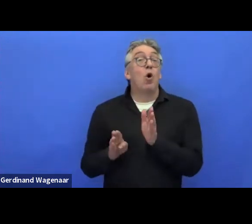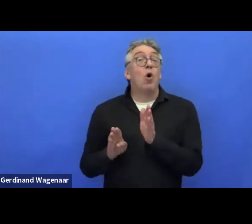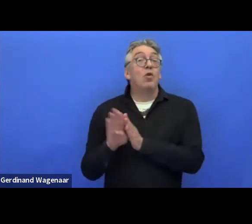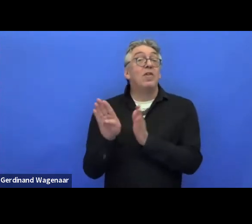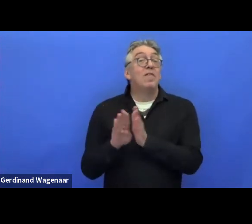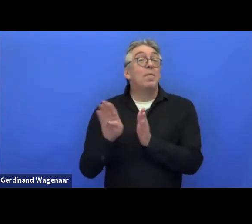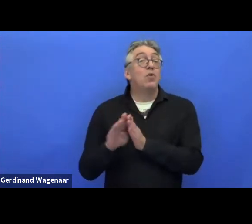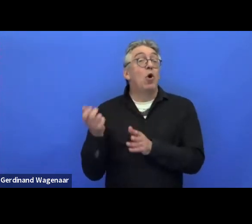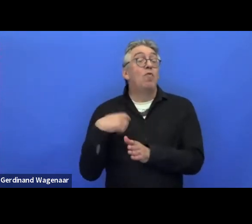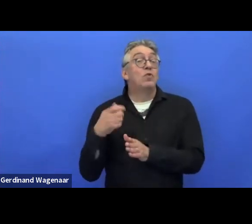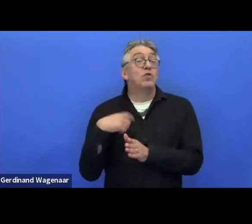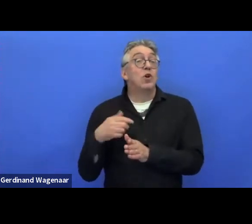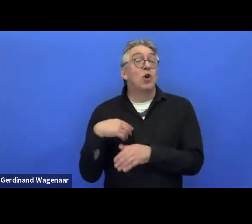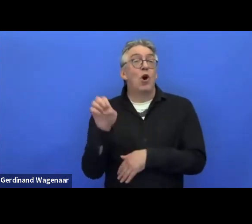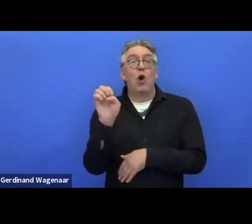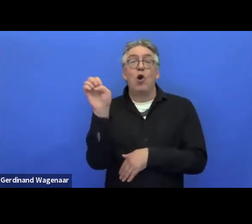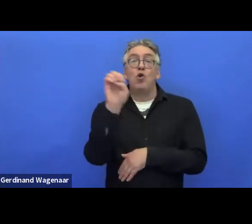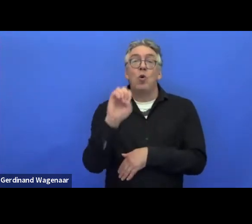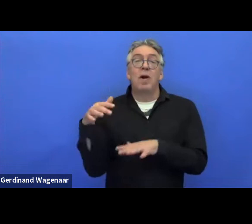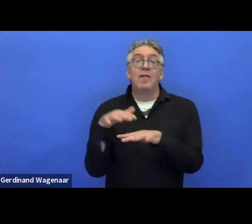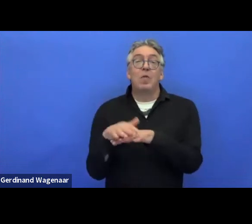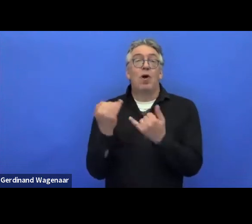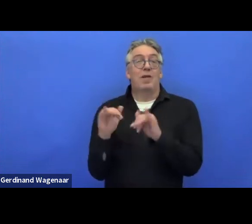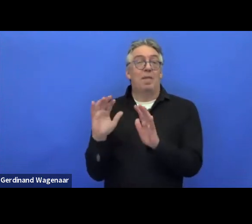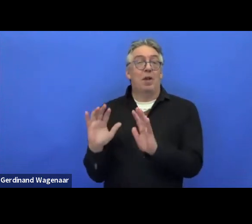The purpose of the workshop is to have us, as EDF,